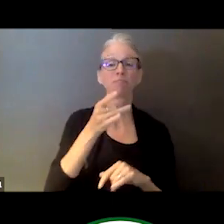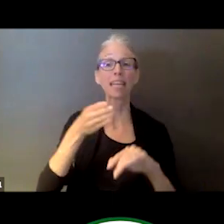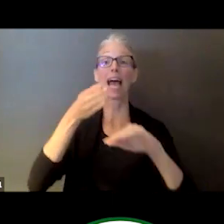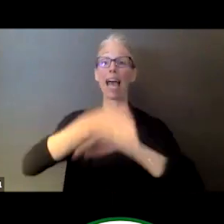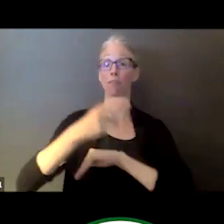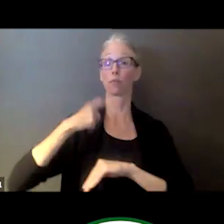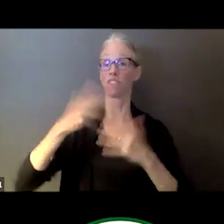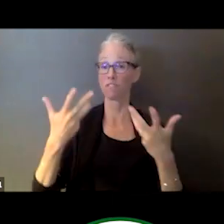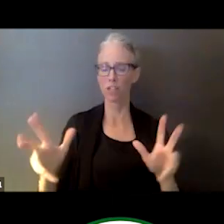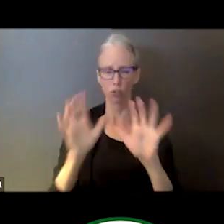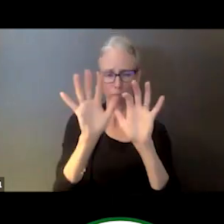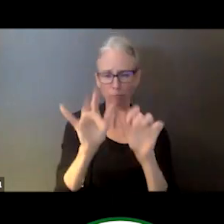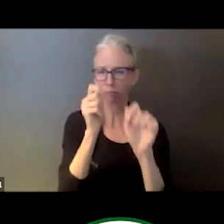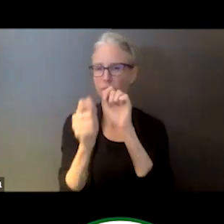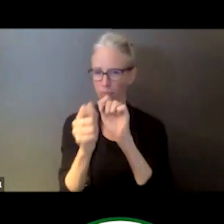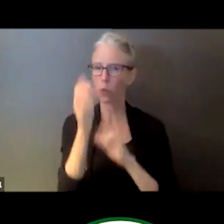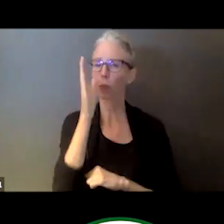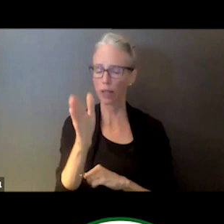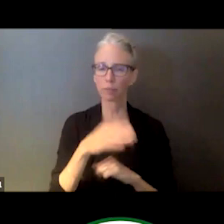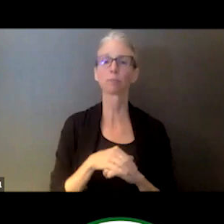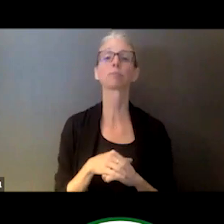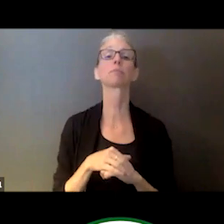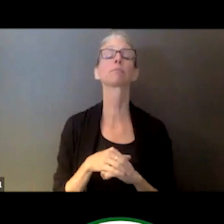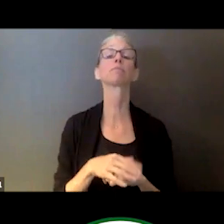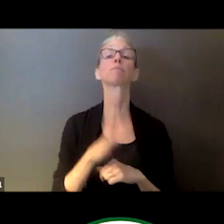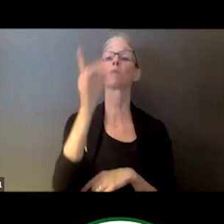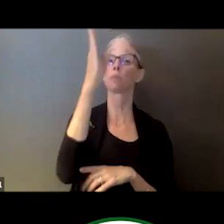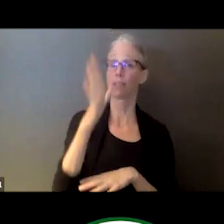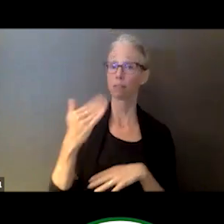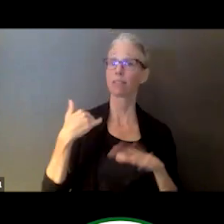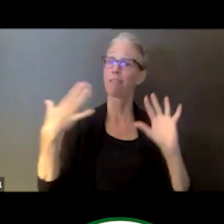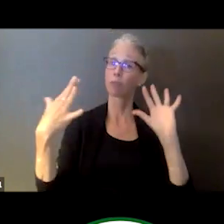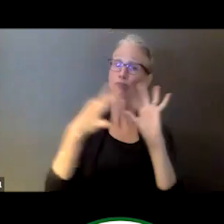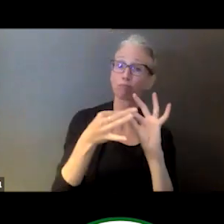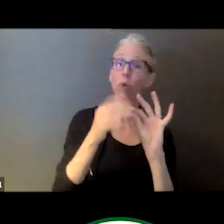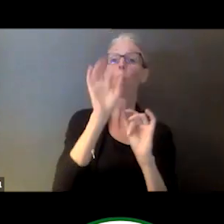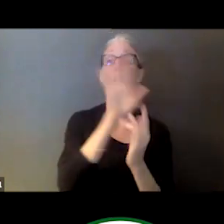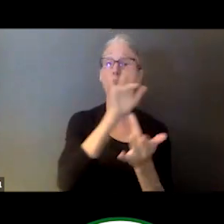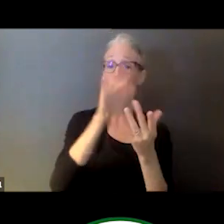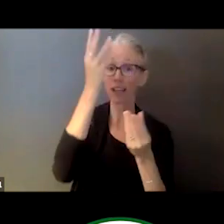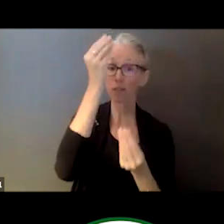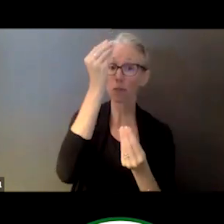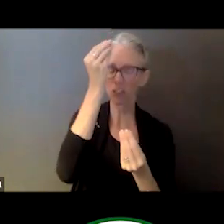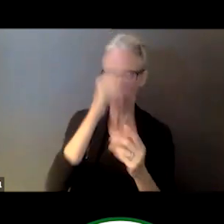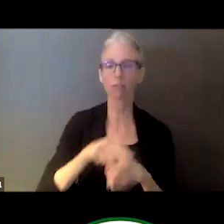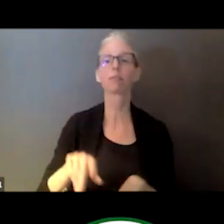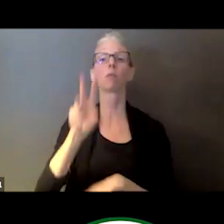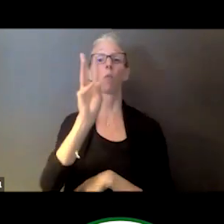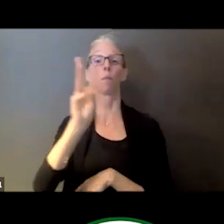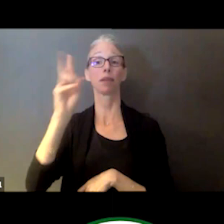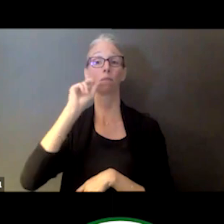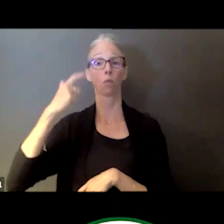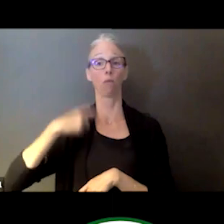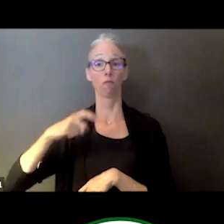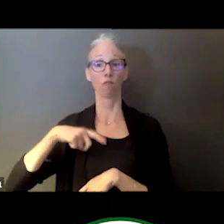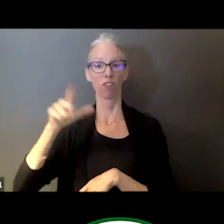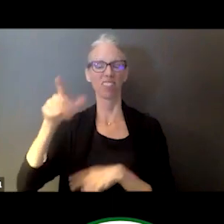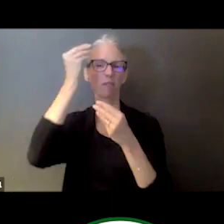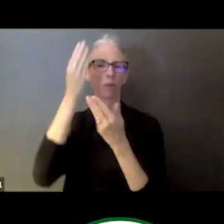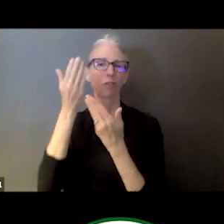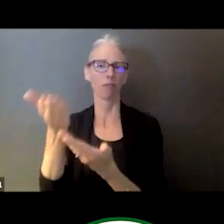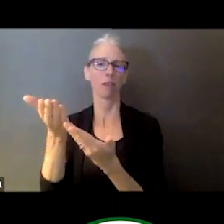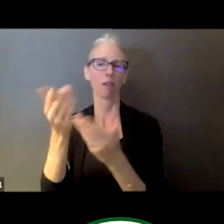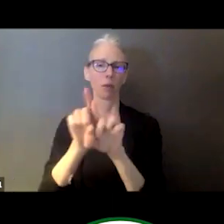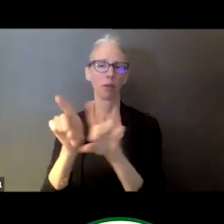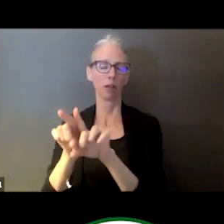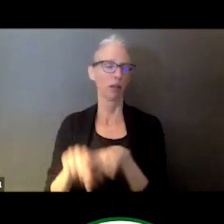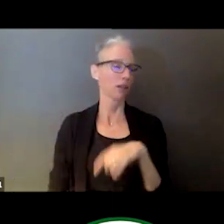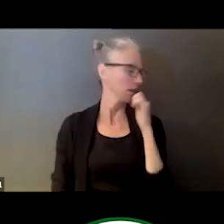If presenters share contact details or website links, those have been added to their bio on the conference website for easier access.